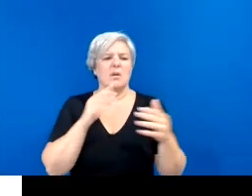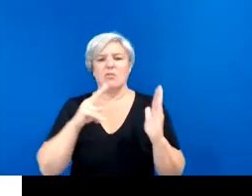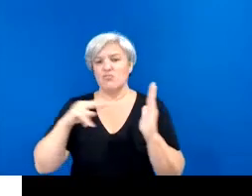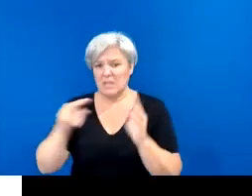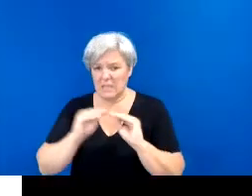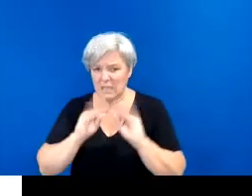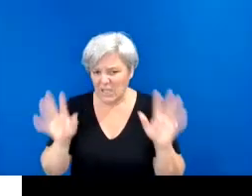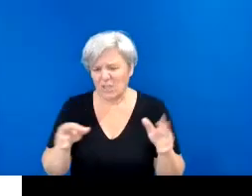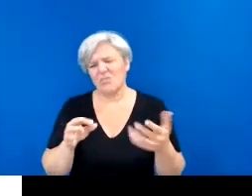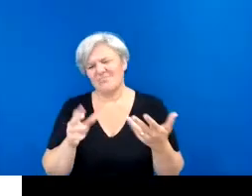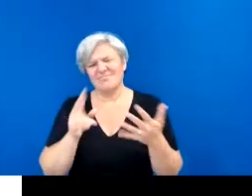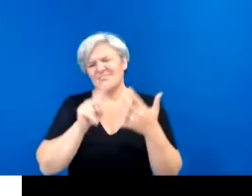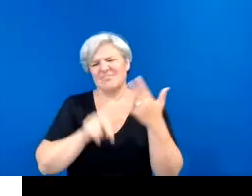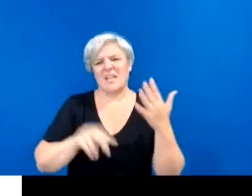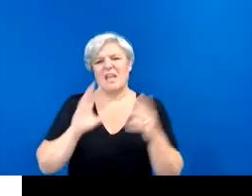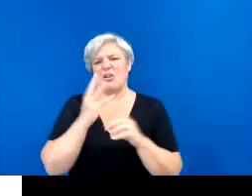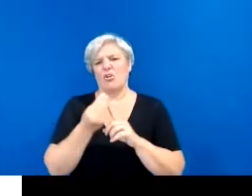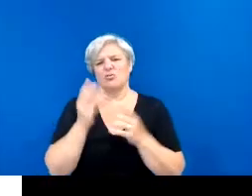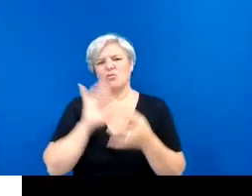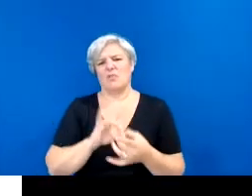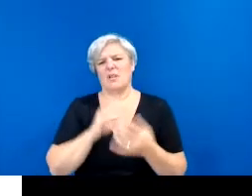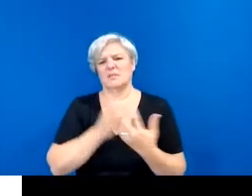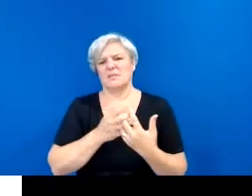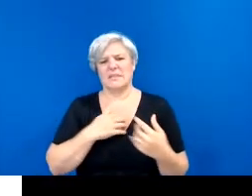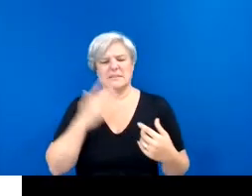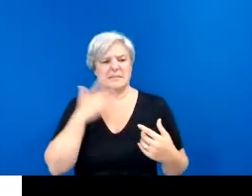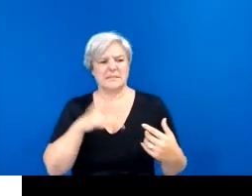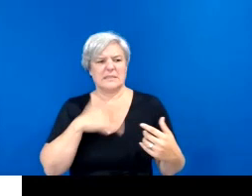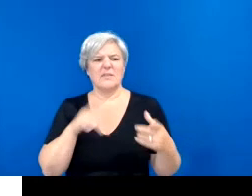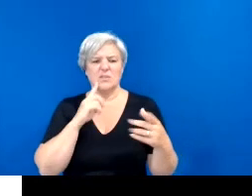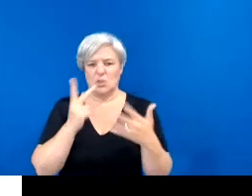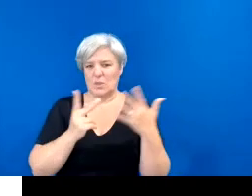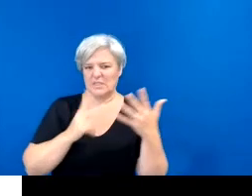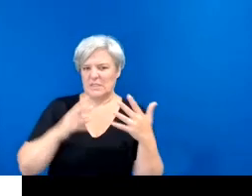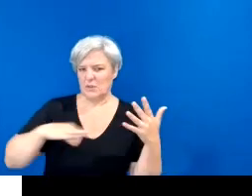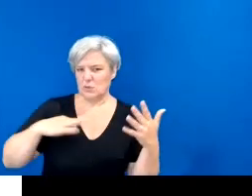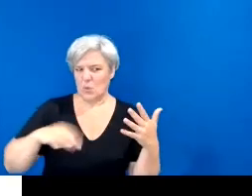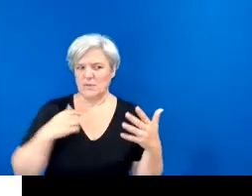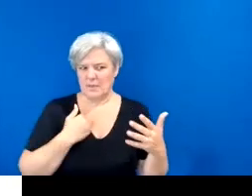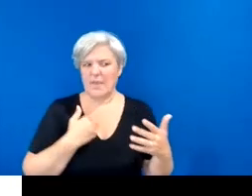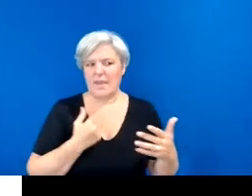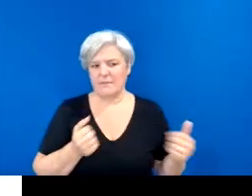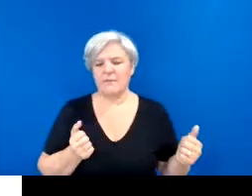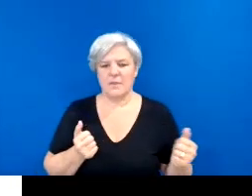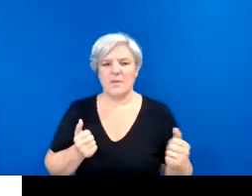and also cultural relevance and sensitivity. So you can look at the different scores for that and the justification